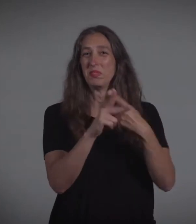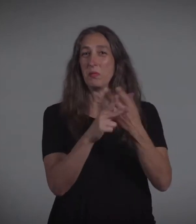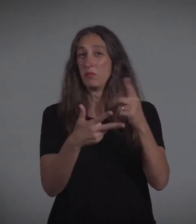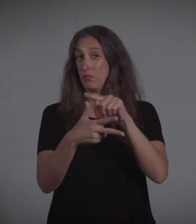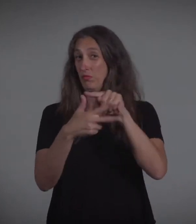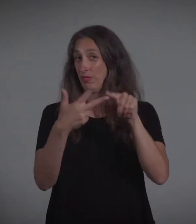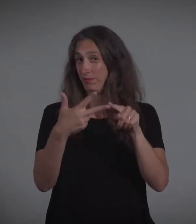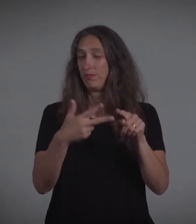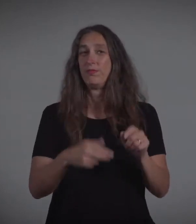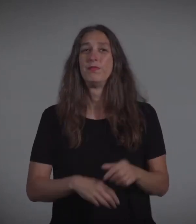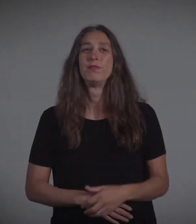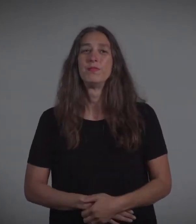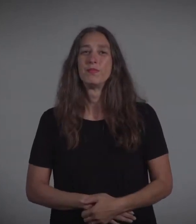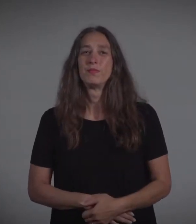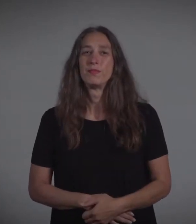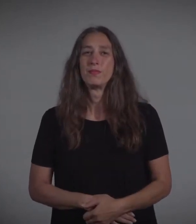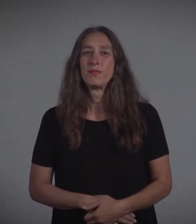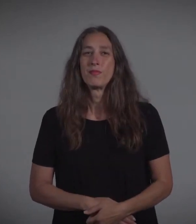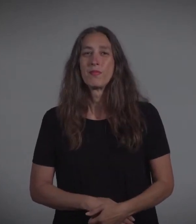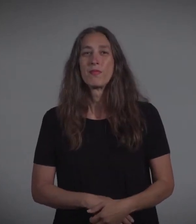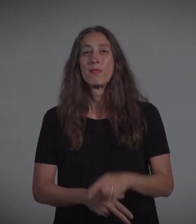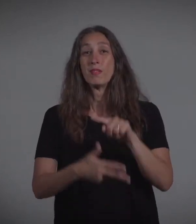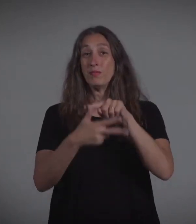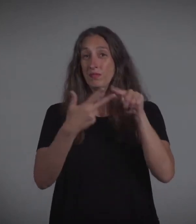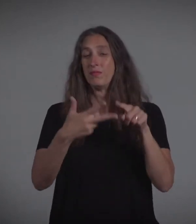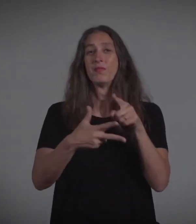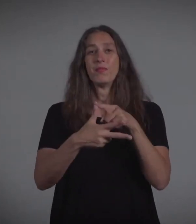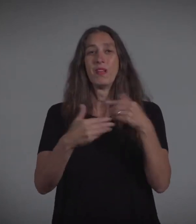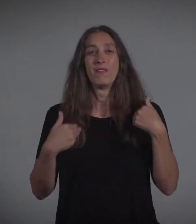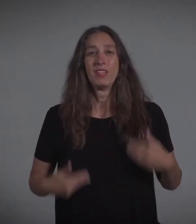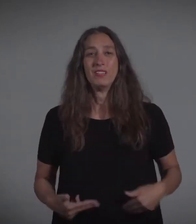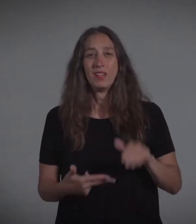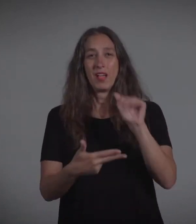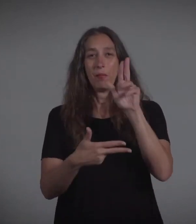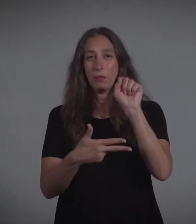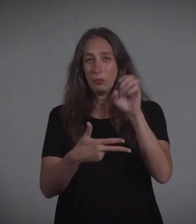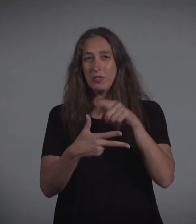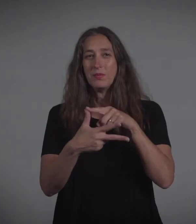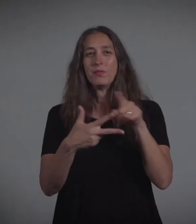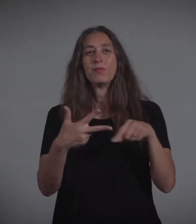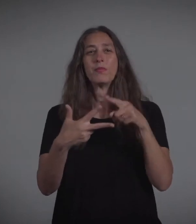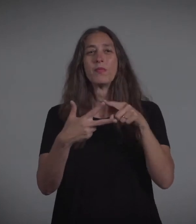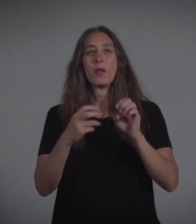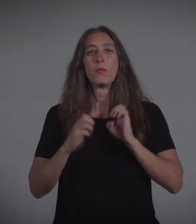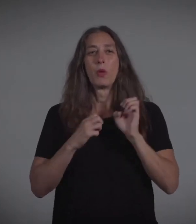There are three types of DV abuse: Physical abuse,